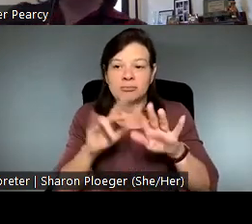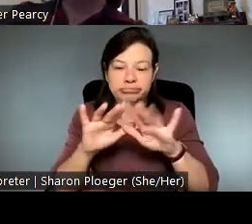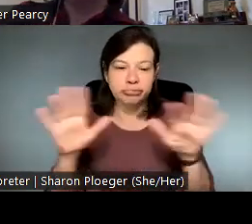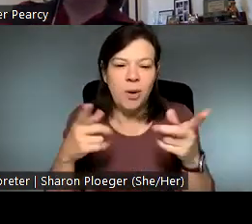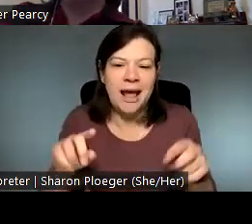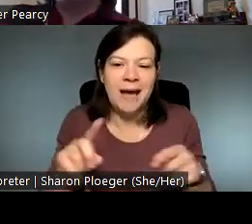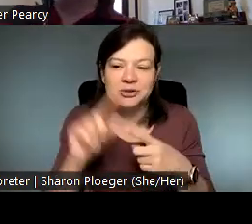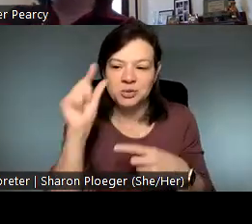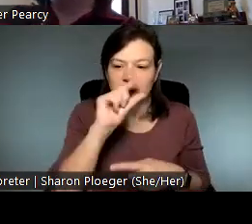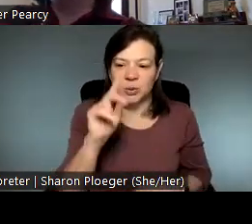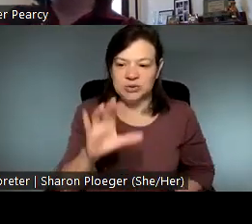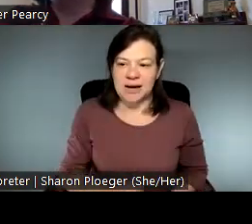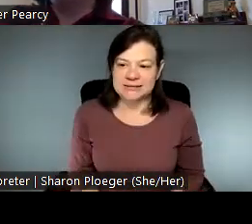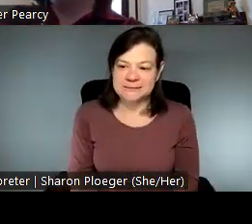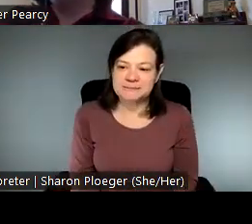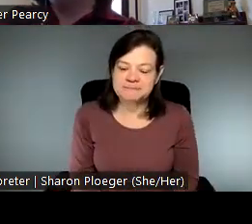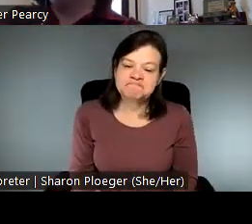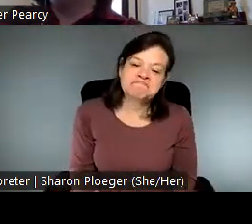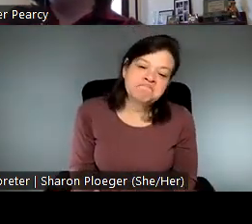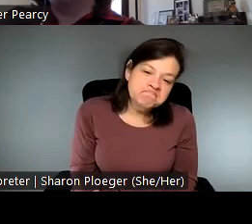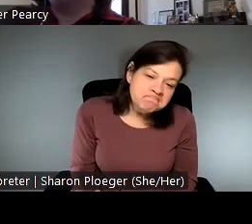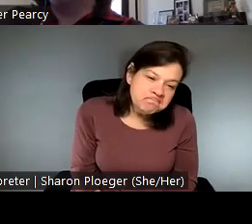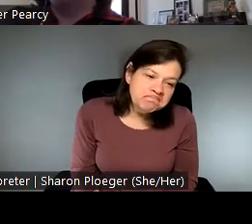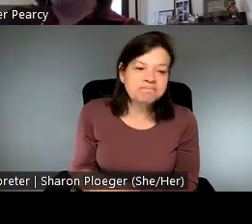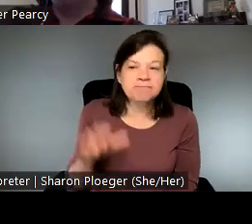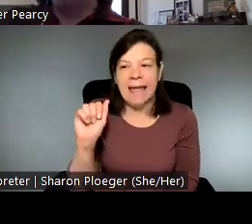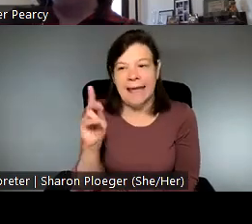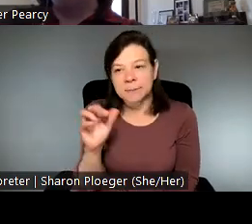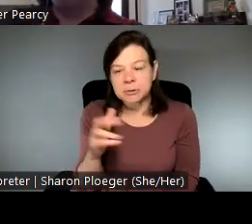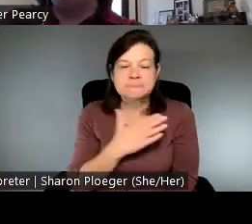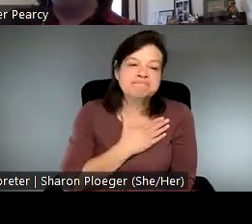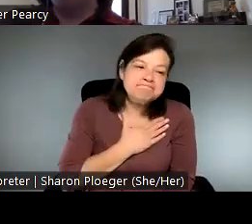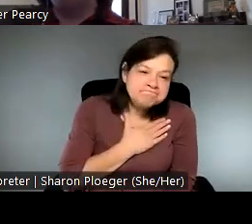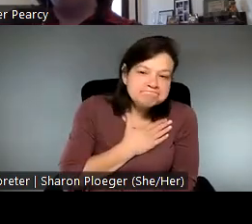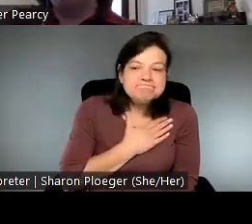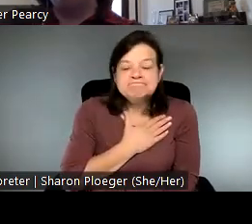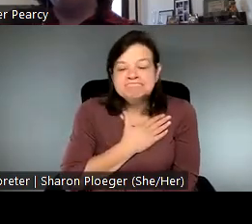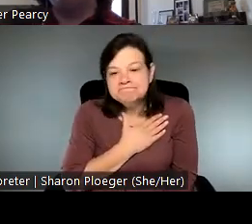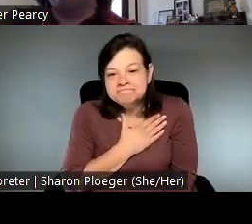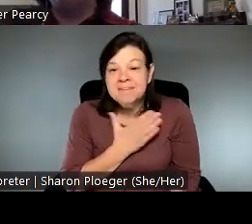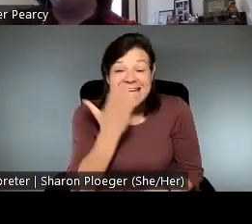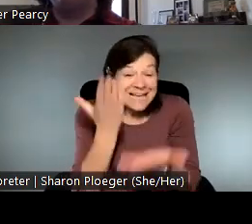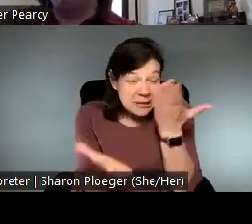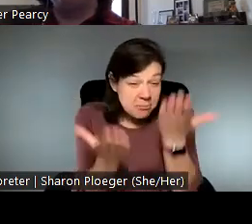This probably would apply, but I don't want to answer very definitively